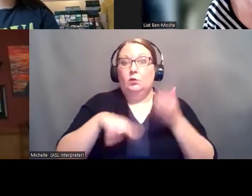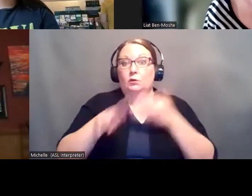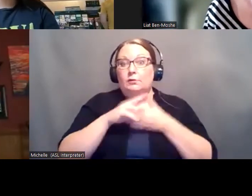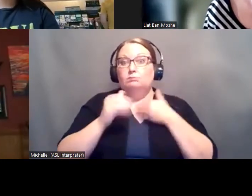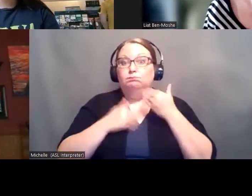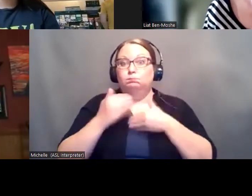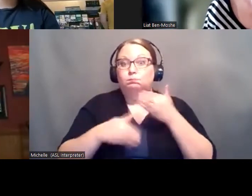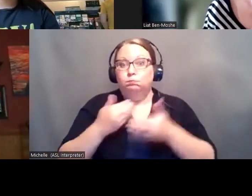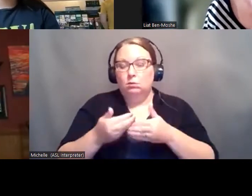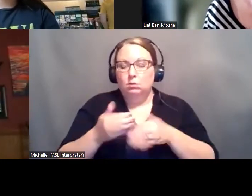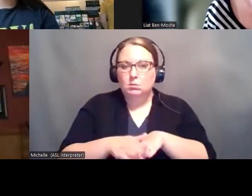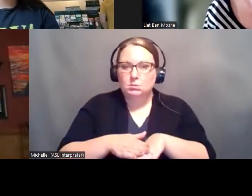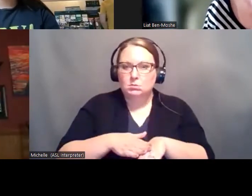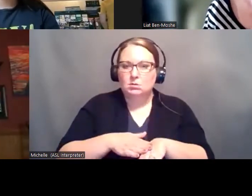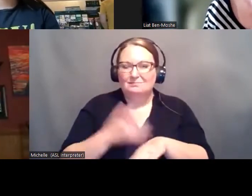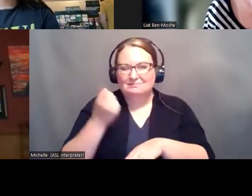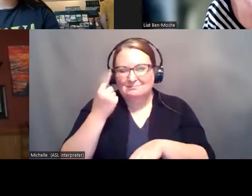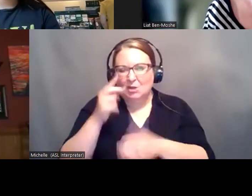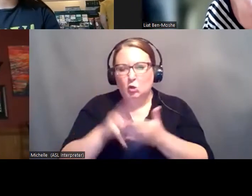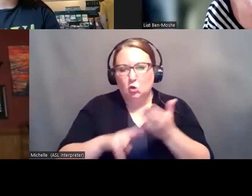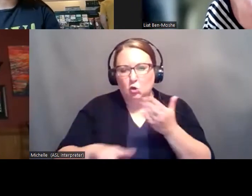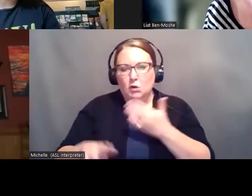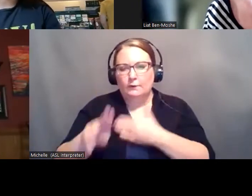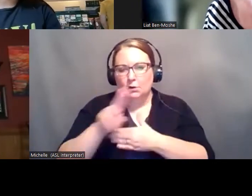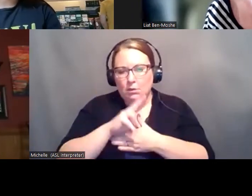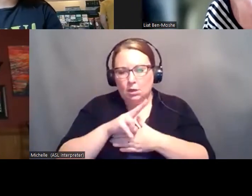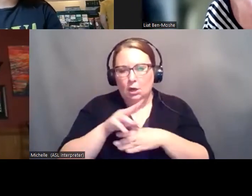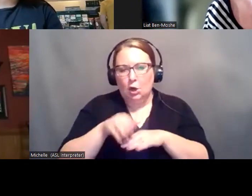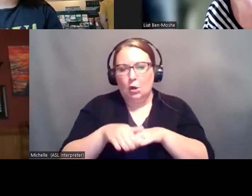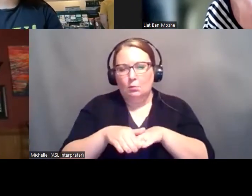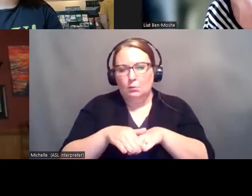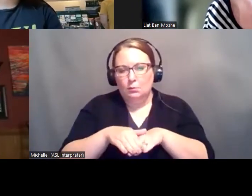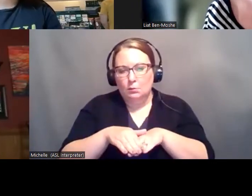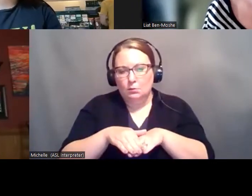University go in like glacial pace.